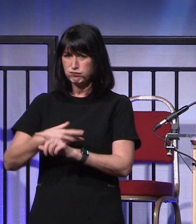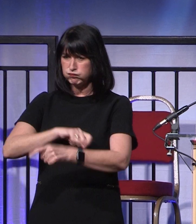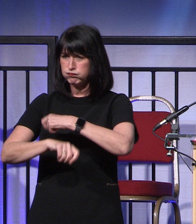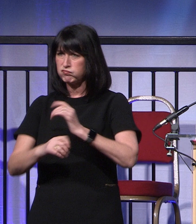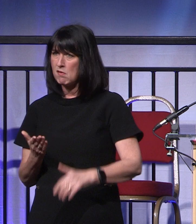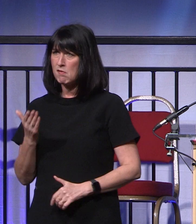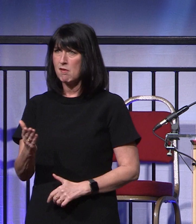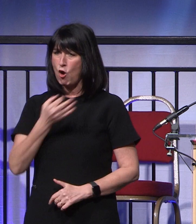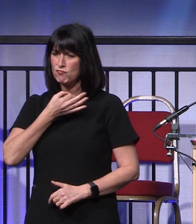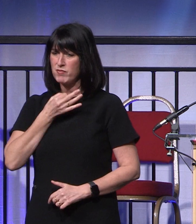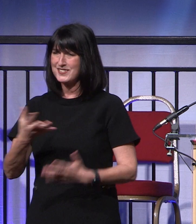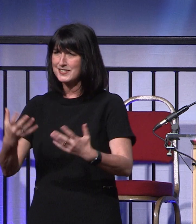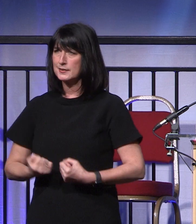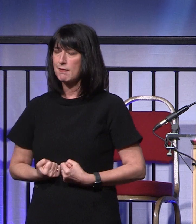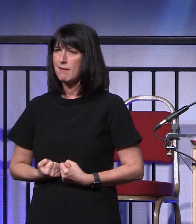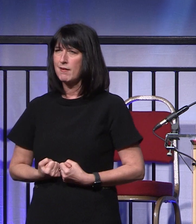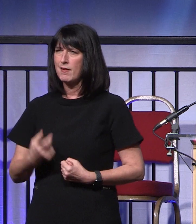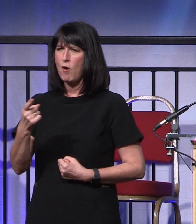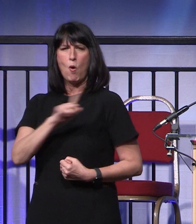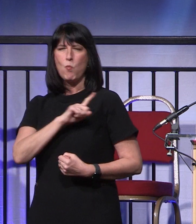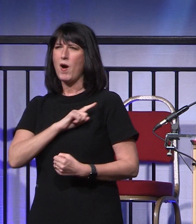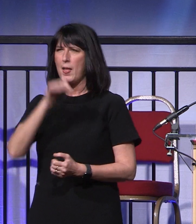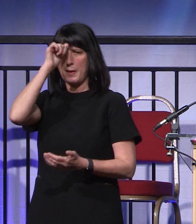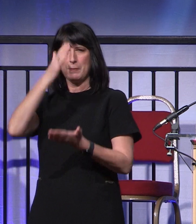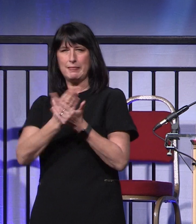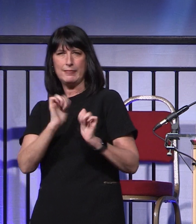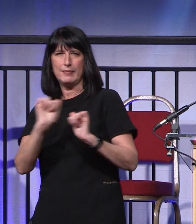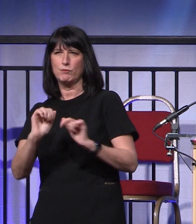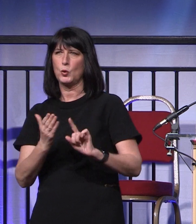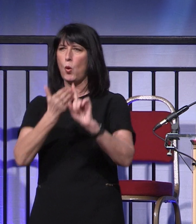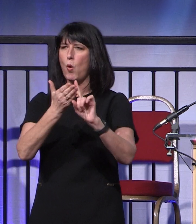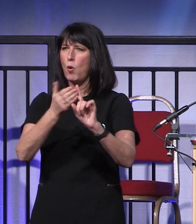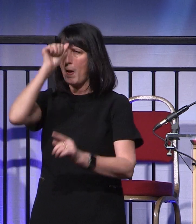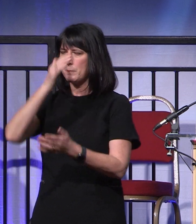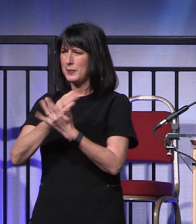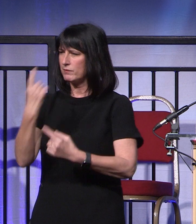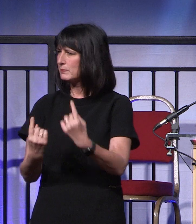their goal they believed in themselves and they never lost sight of their